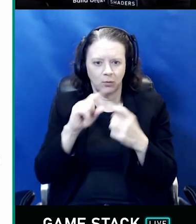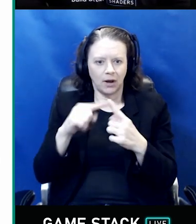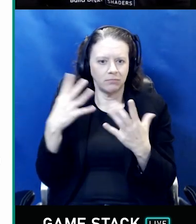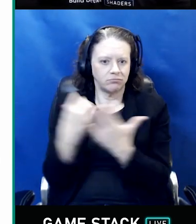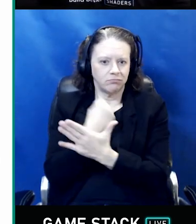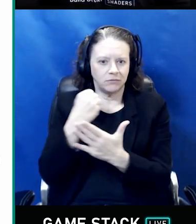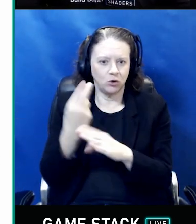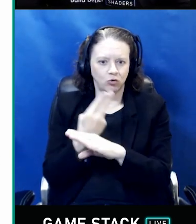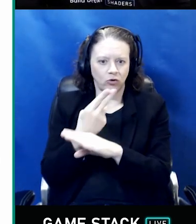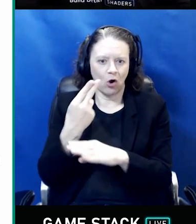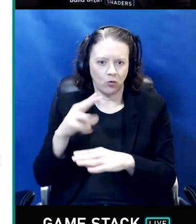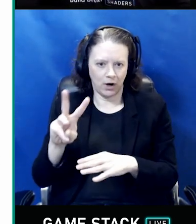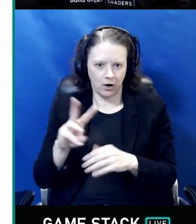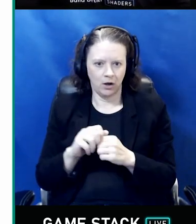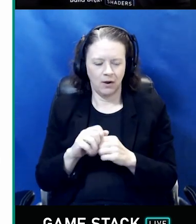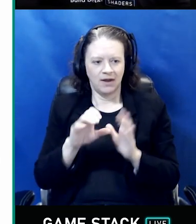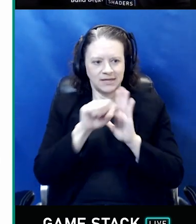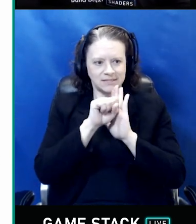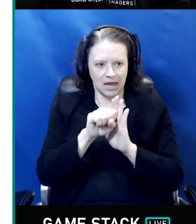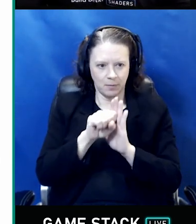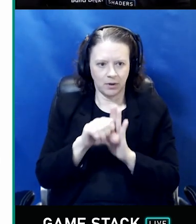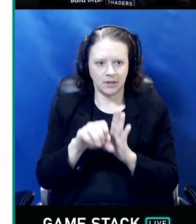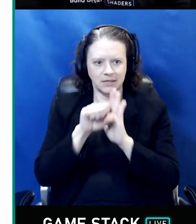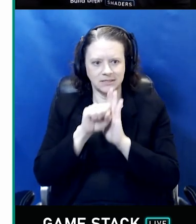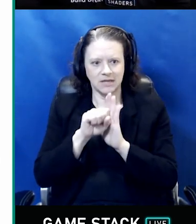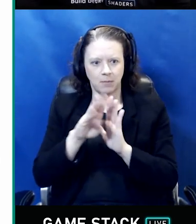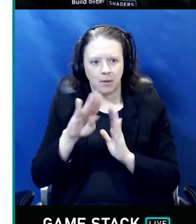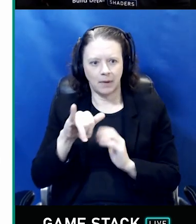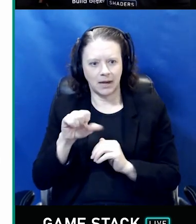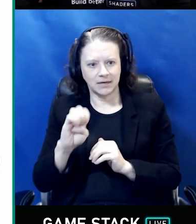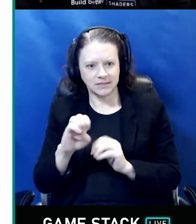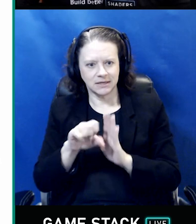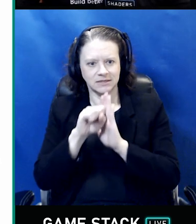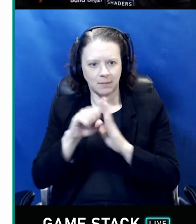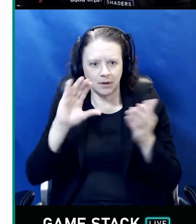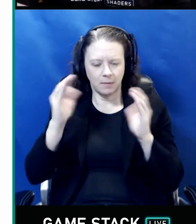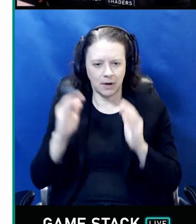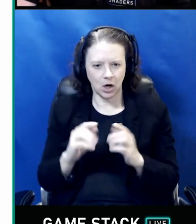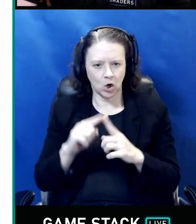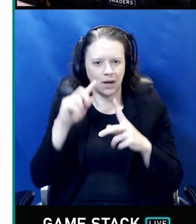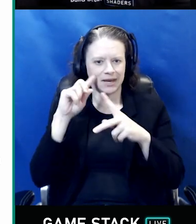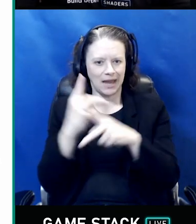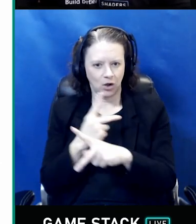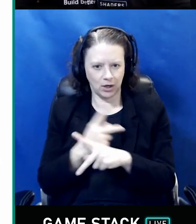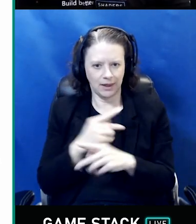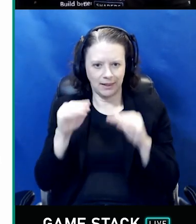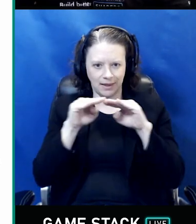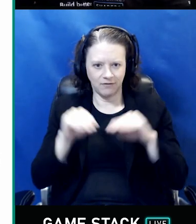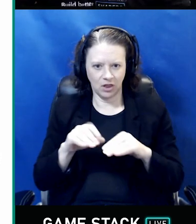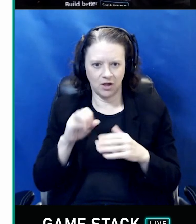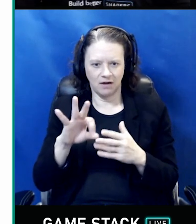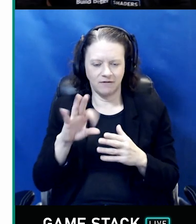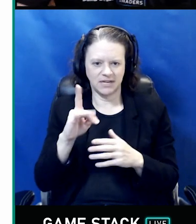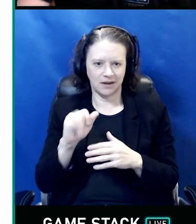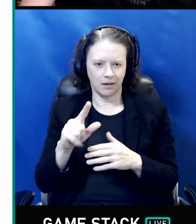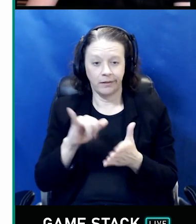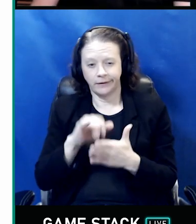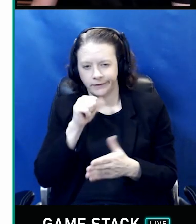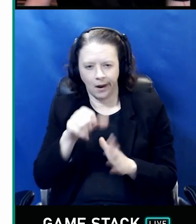So we've got Sample, SampleBias, SampleCmp and CalculateLevelOfDetail, which OK, it's not a sample operation, but it's close enough.